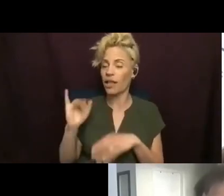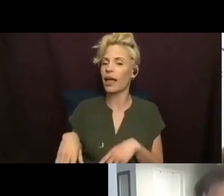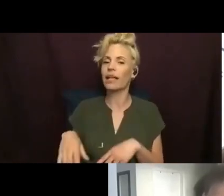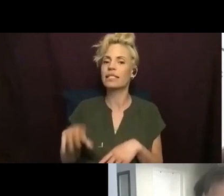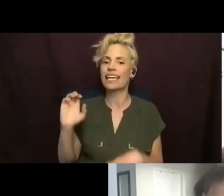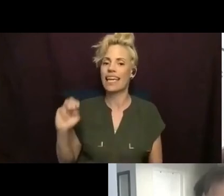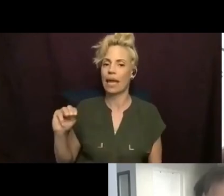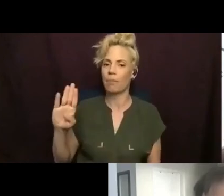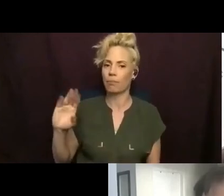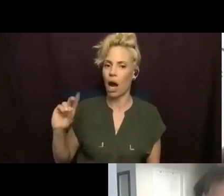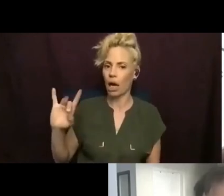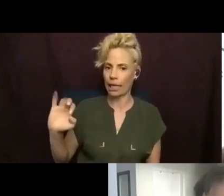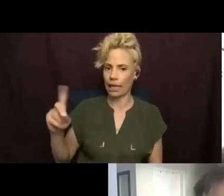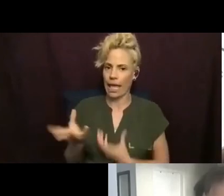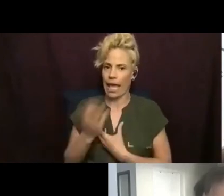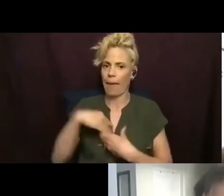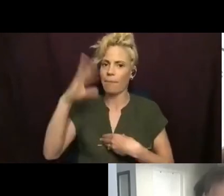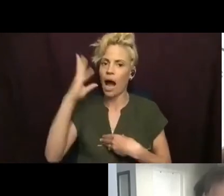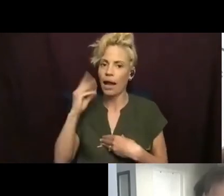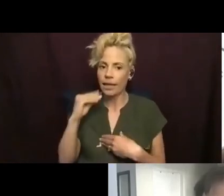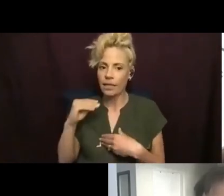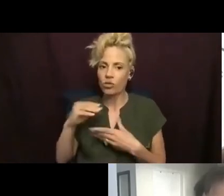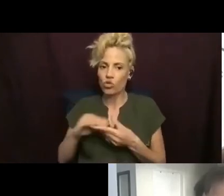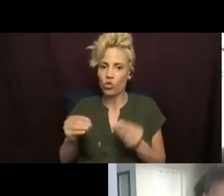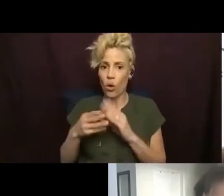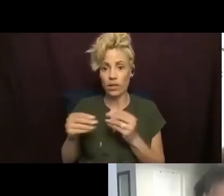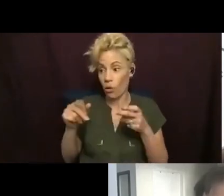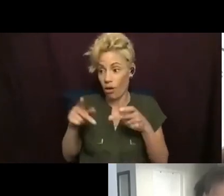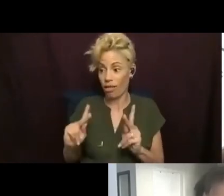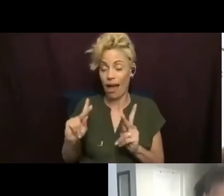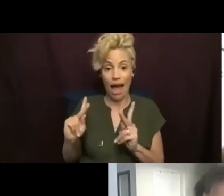So, let those details shape the story and shape where it goes.